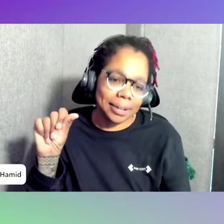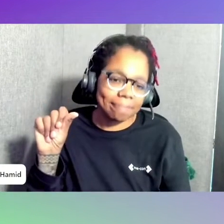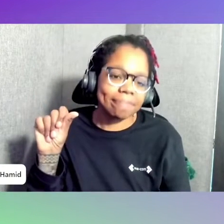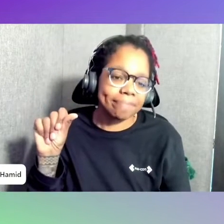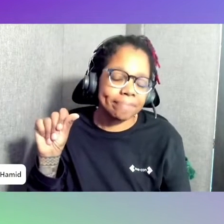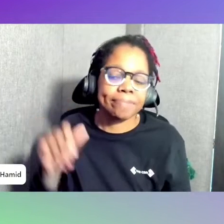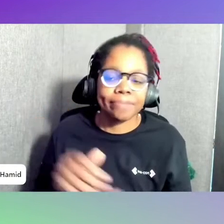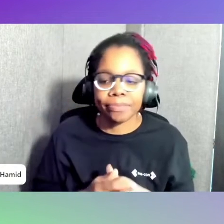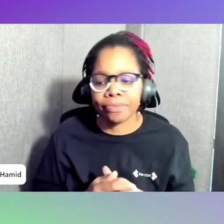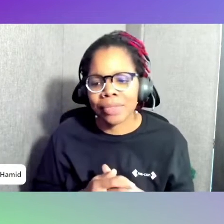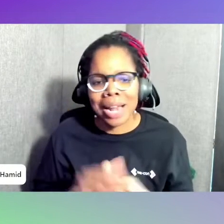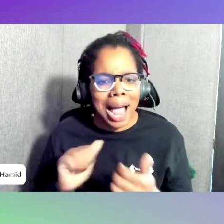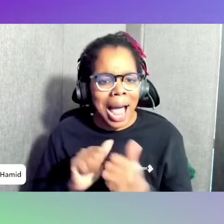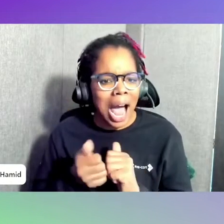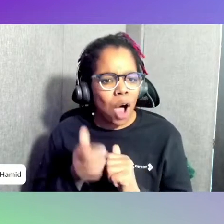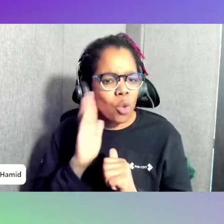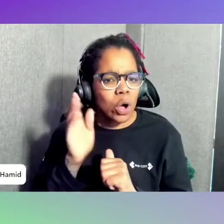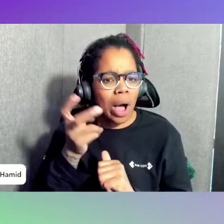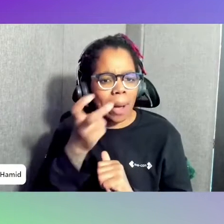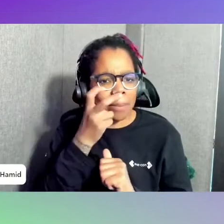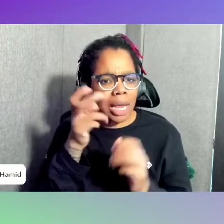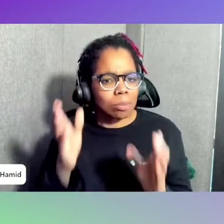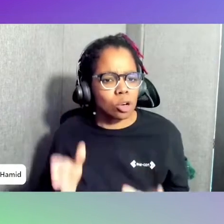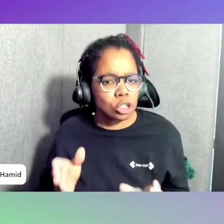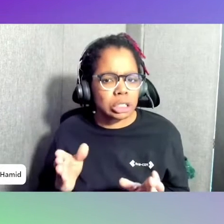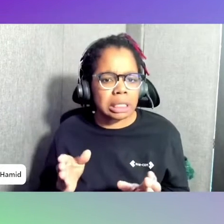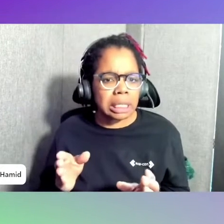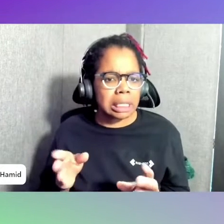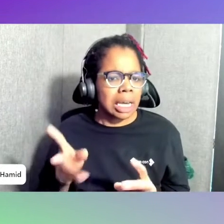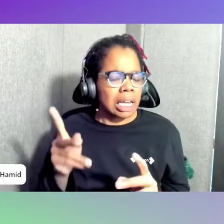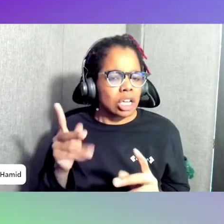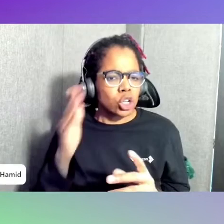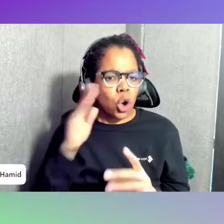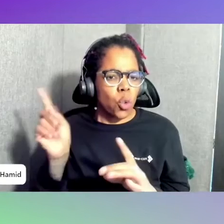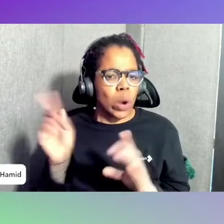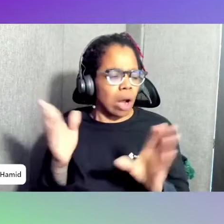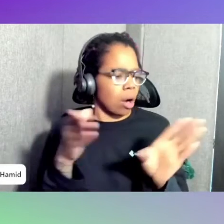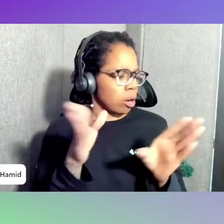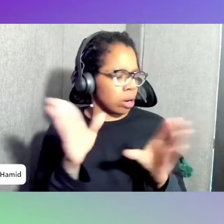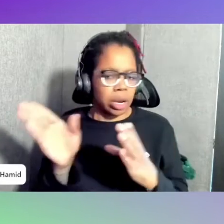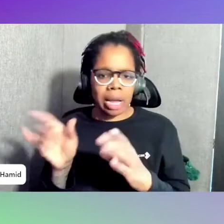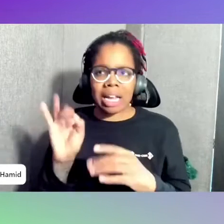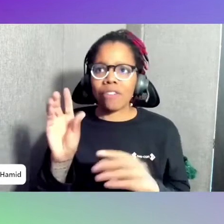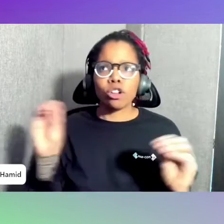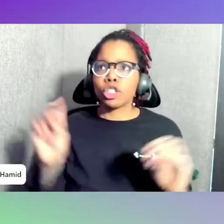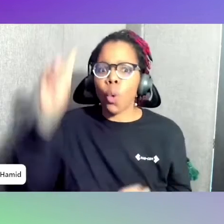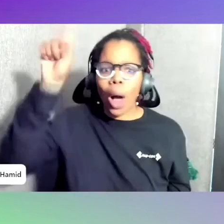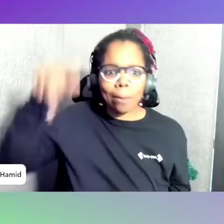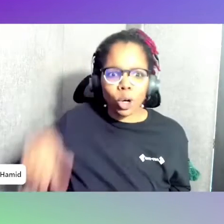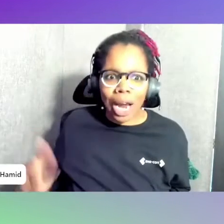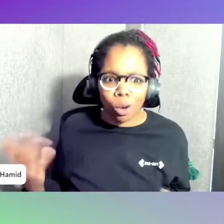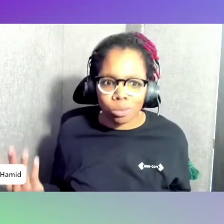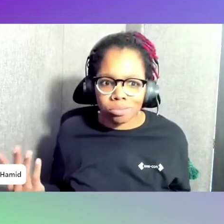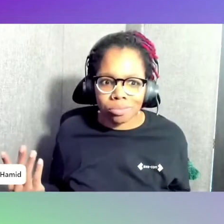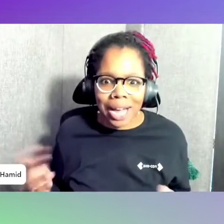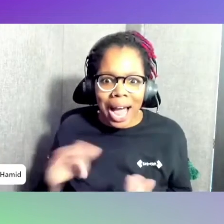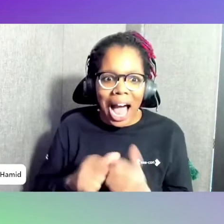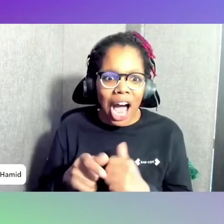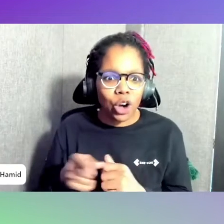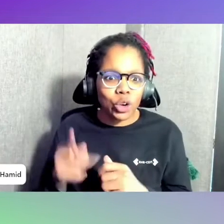all doing that work. But another thing we really need before we can get to space is some data. So how will a blind